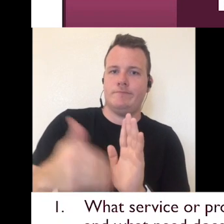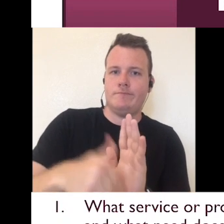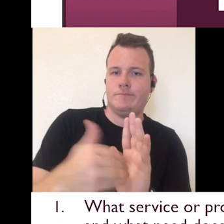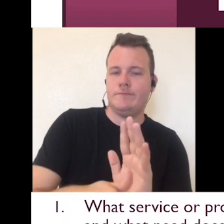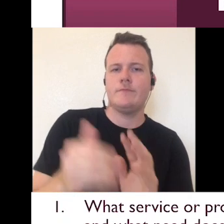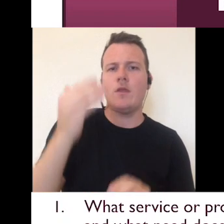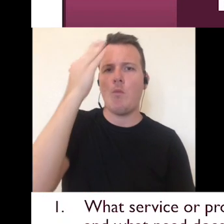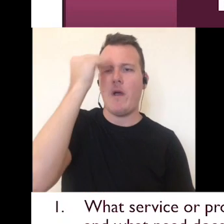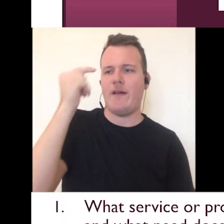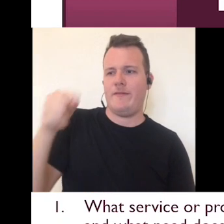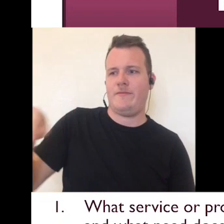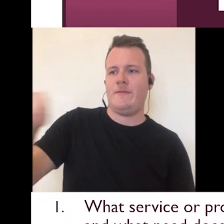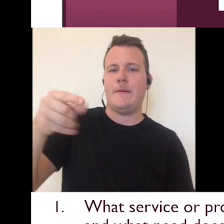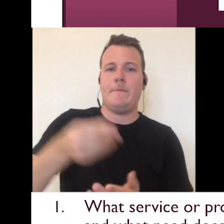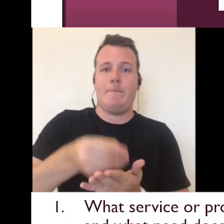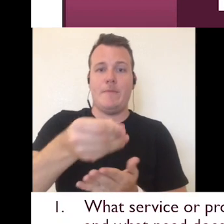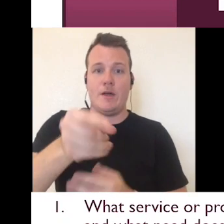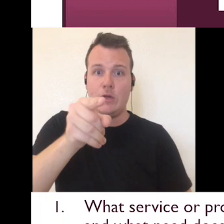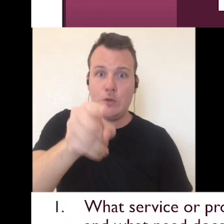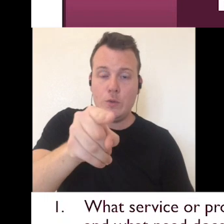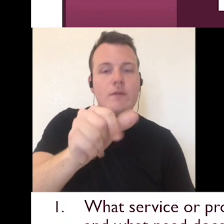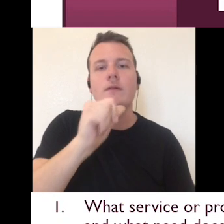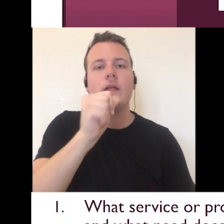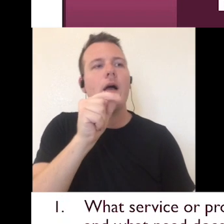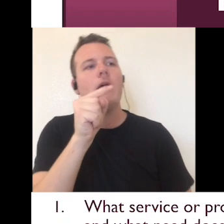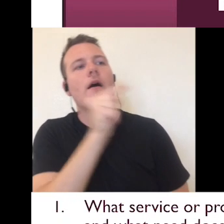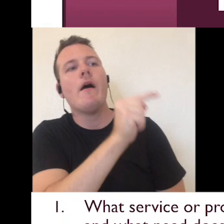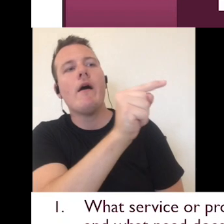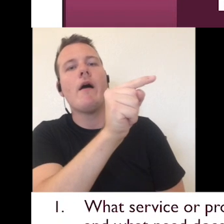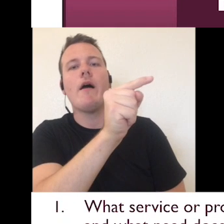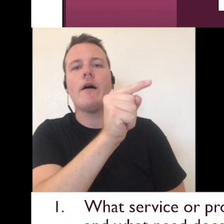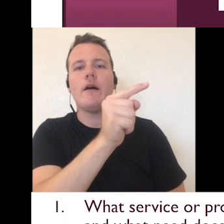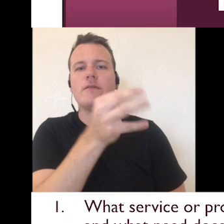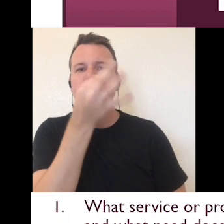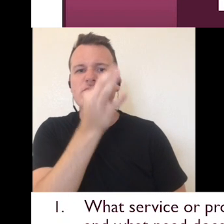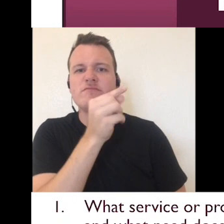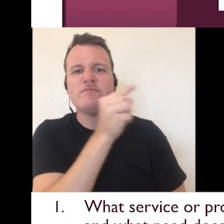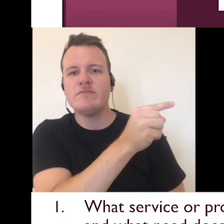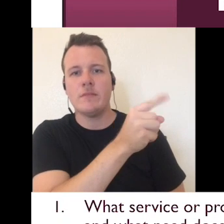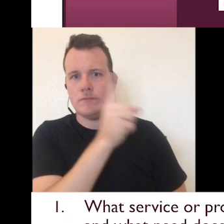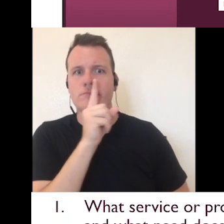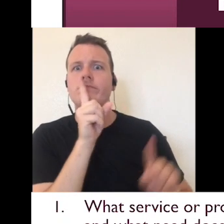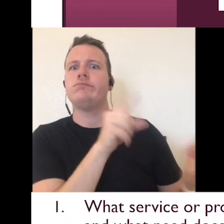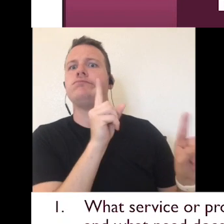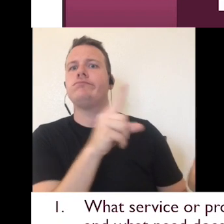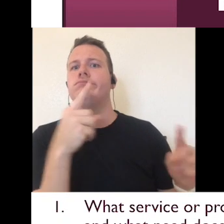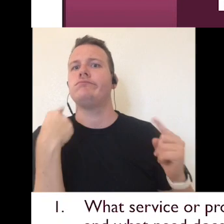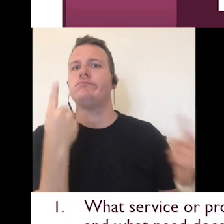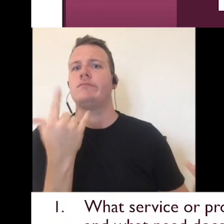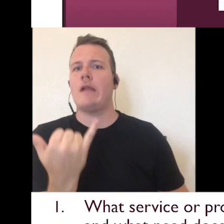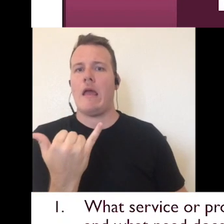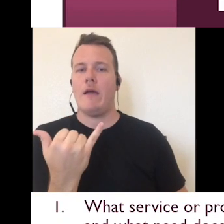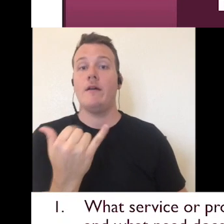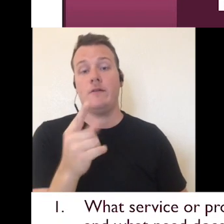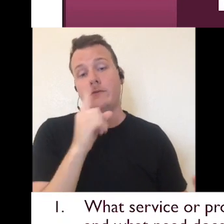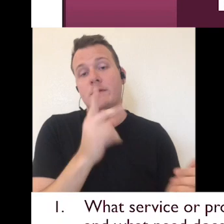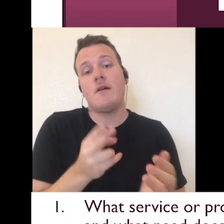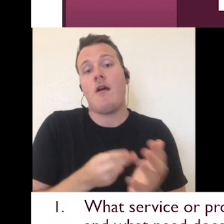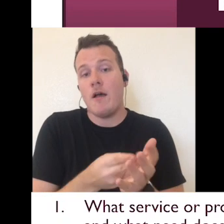hear me say this quite a bit this hour. Why are they gonna buy things from you, and not the people that are up the street, where they're going right now?